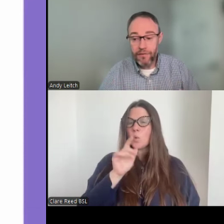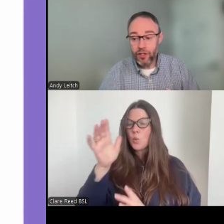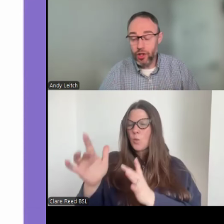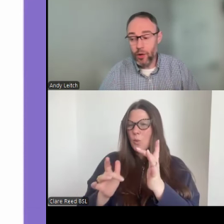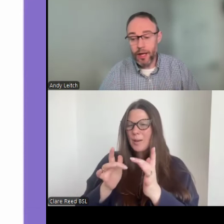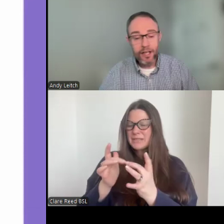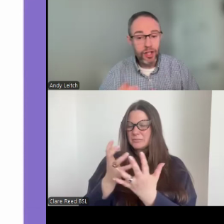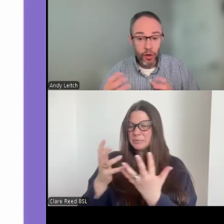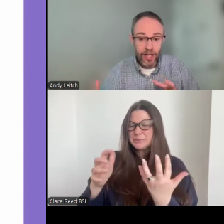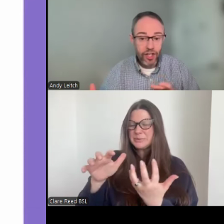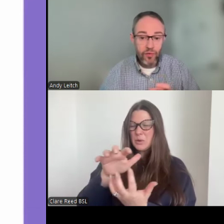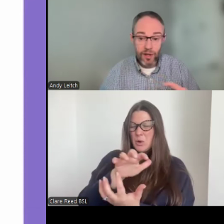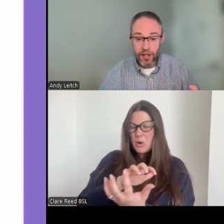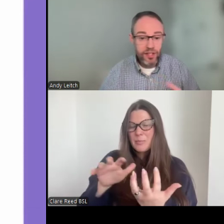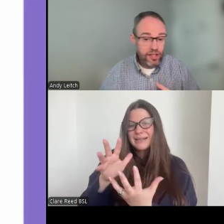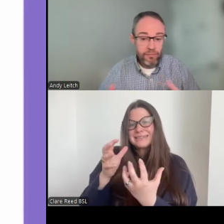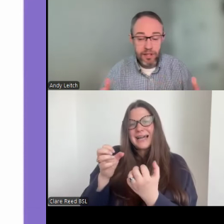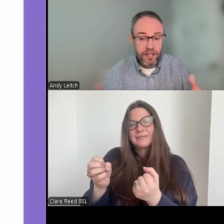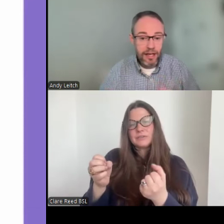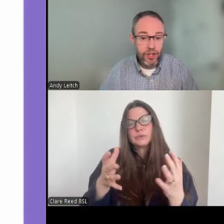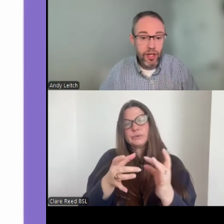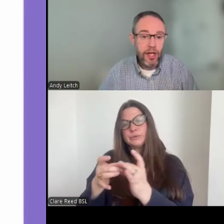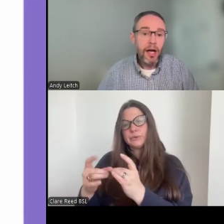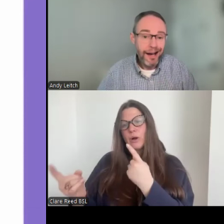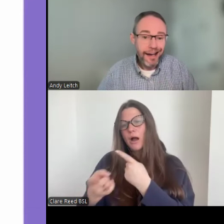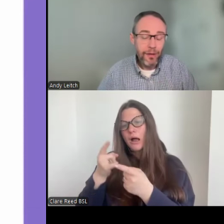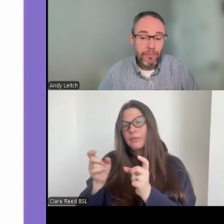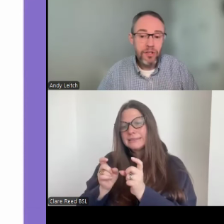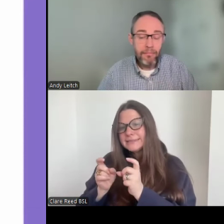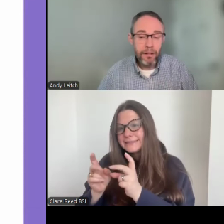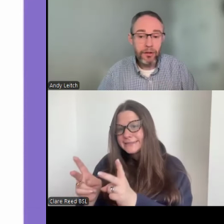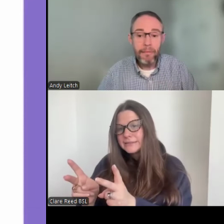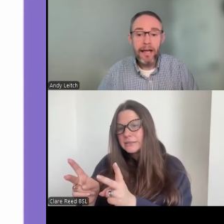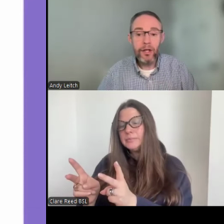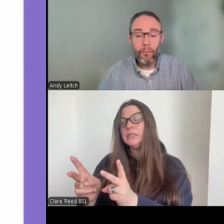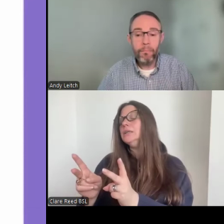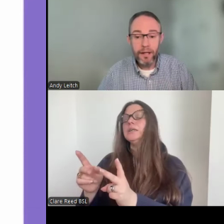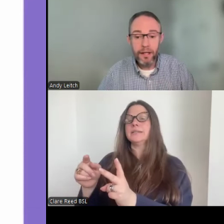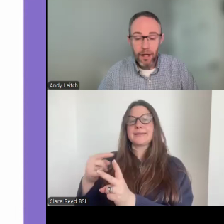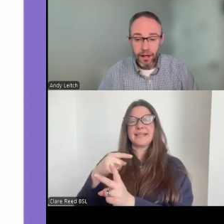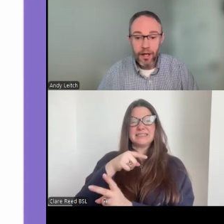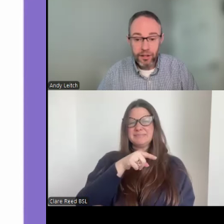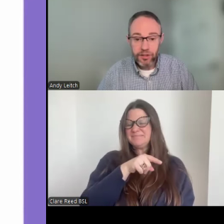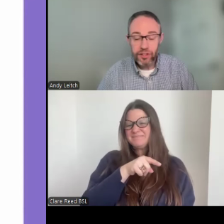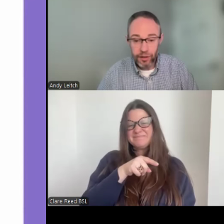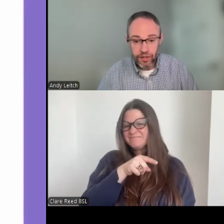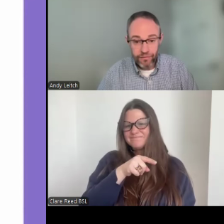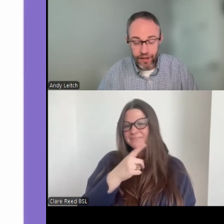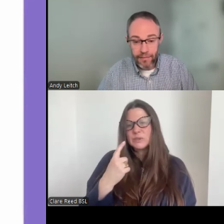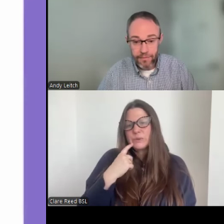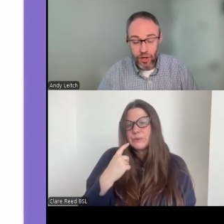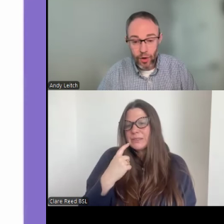if it's doing integrations with other systems, et cetera, again, a website builder may not be the ideal solution for that.